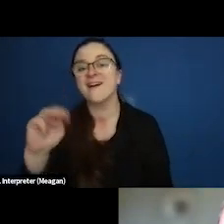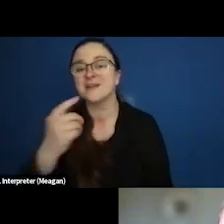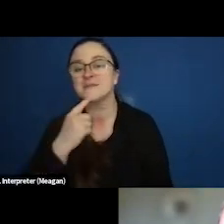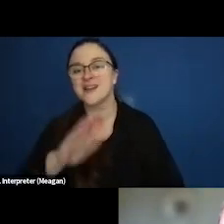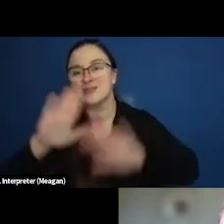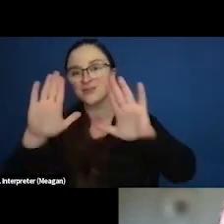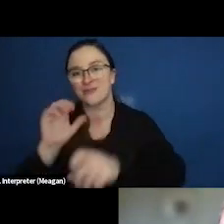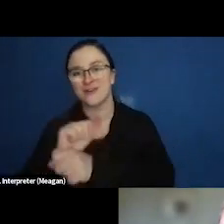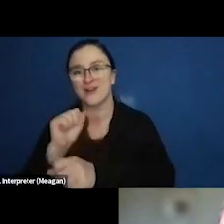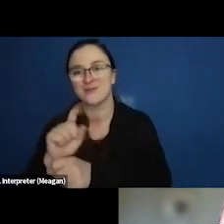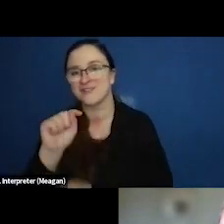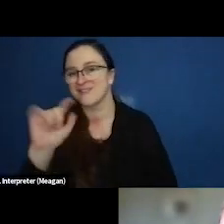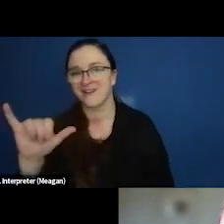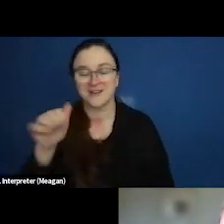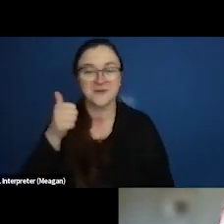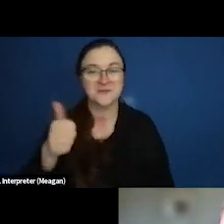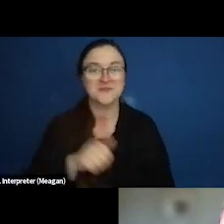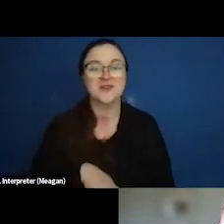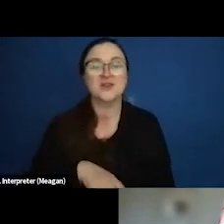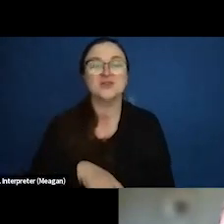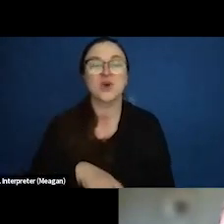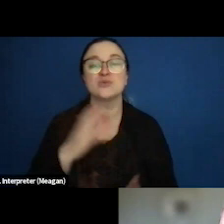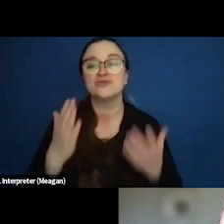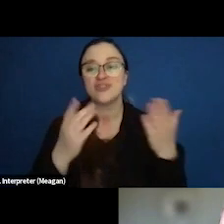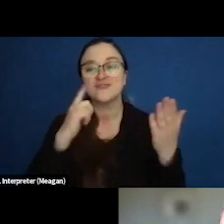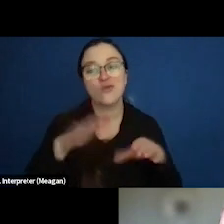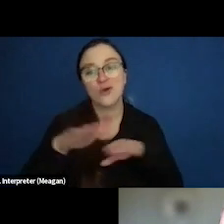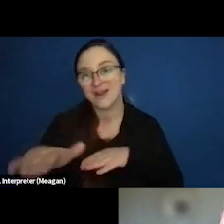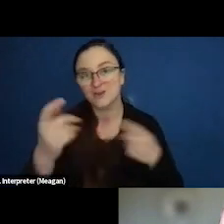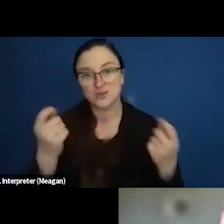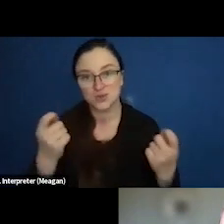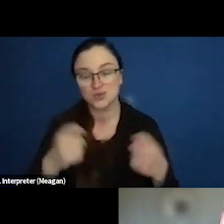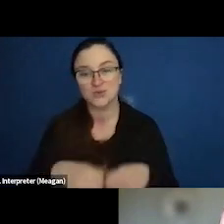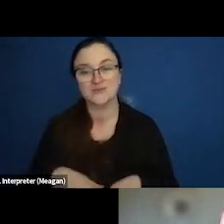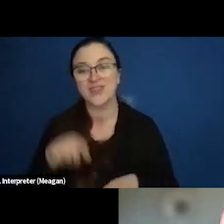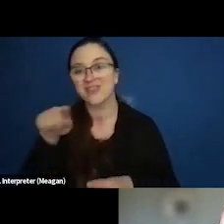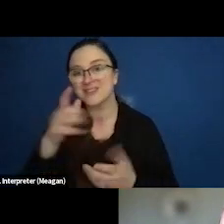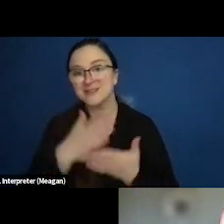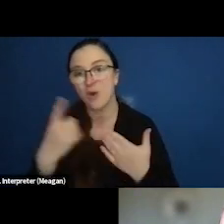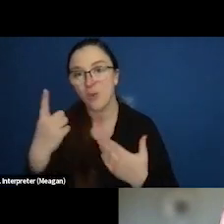So, suggestions for next steps. This is Part 1 of a four-part series,